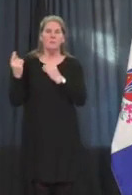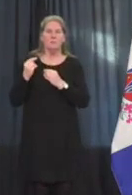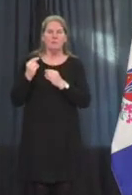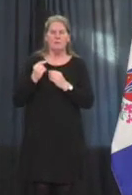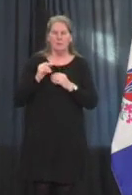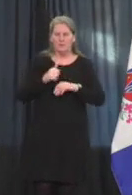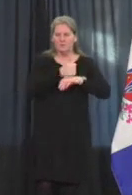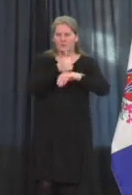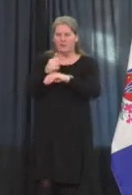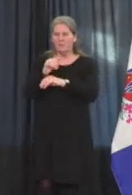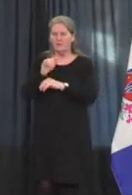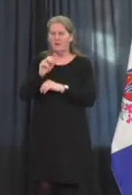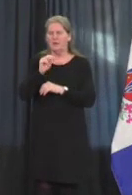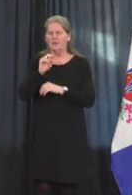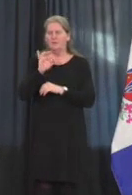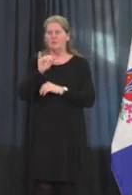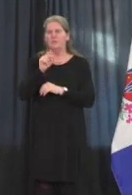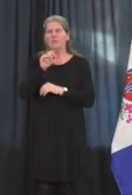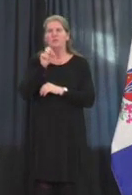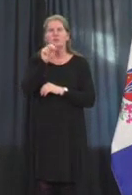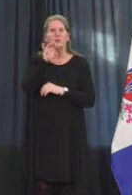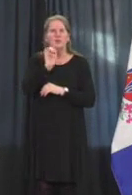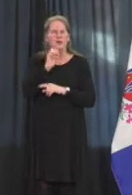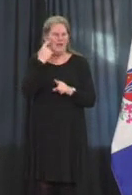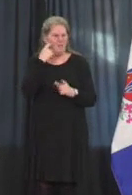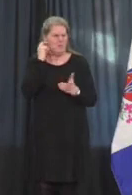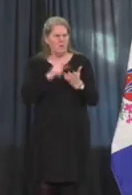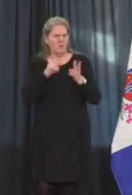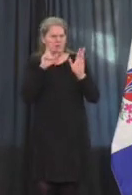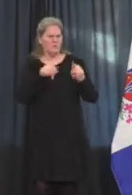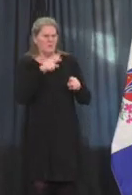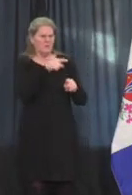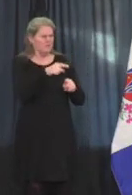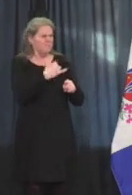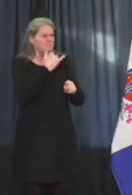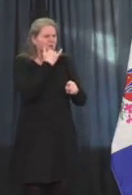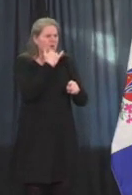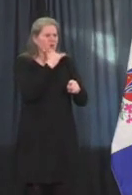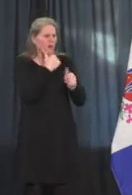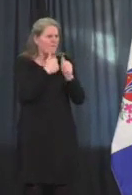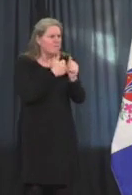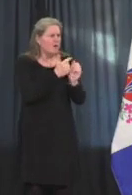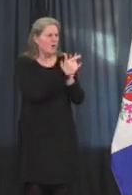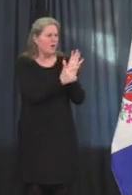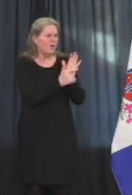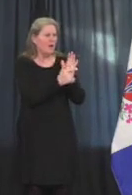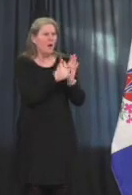FOR INDIVIDUALS WHO NOTICE AN INFRACTION TO REPORT IT TO THE APPROPRIATE AUTHORITIES.